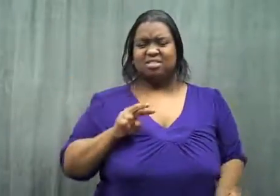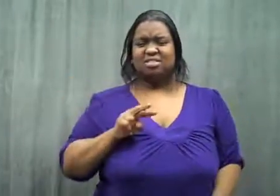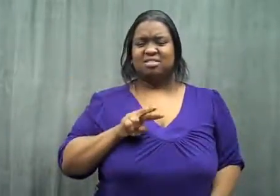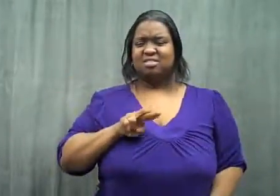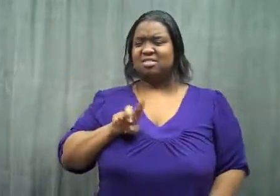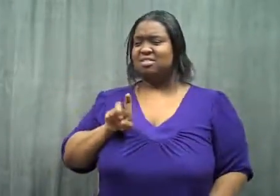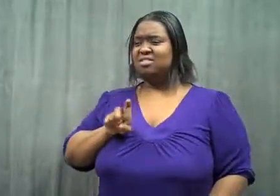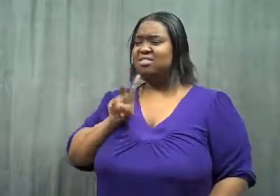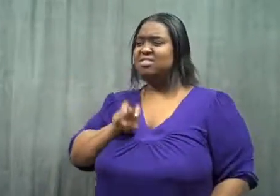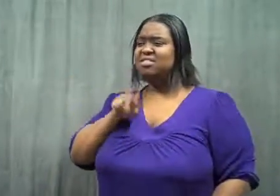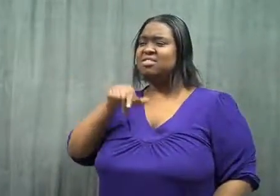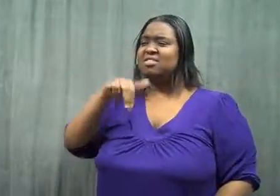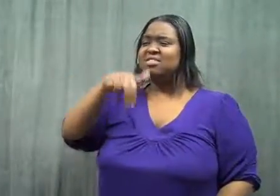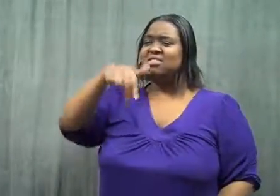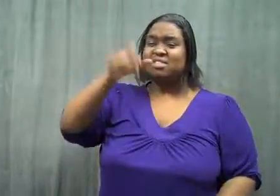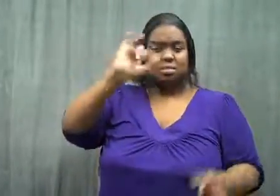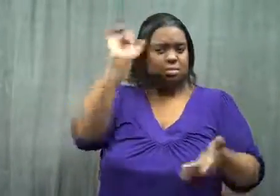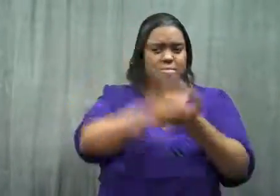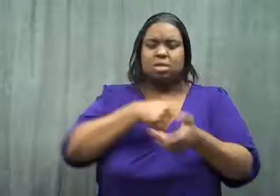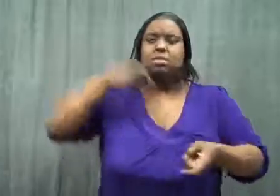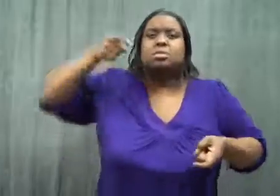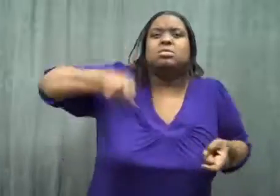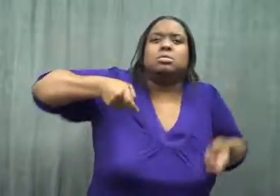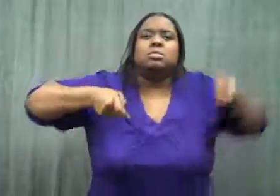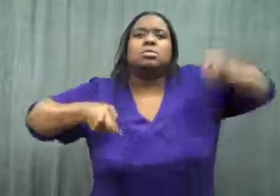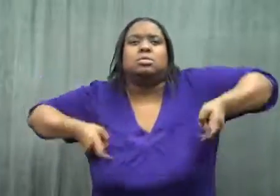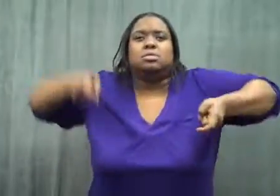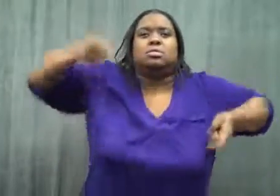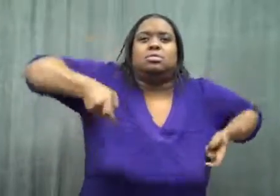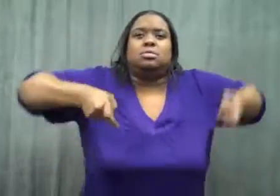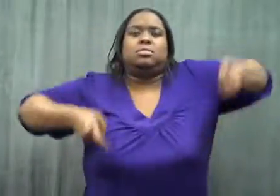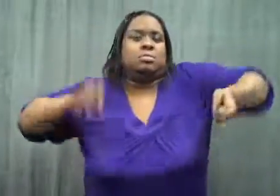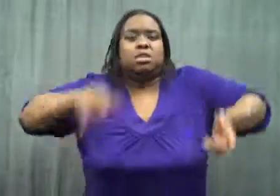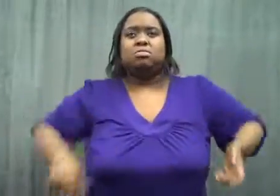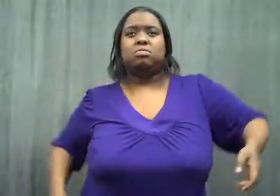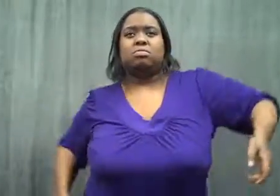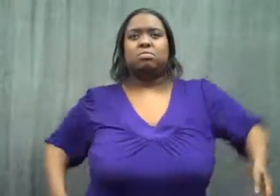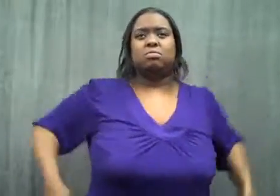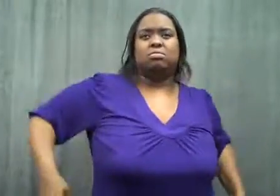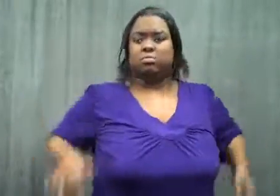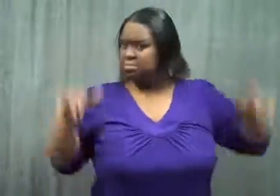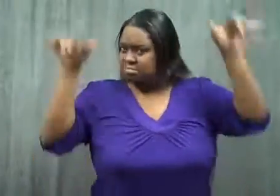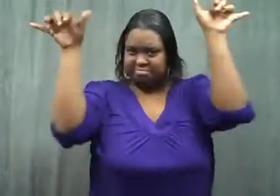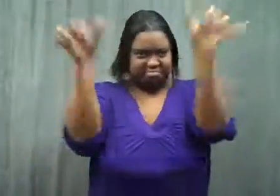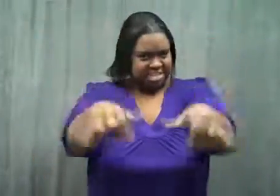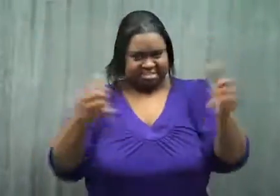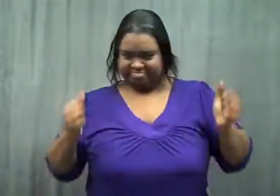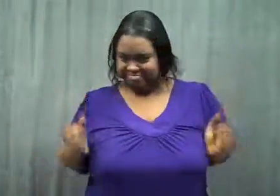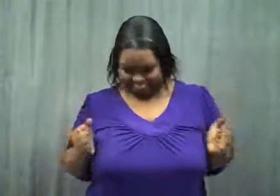I went back up, and thunked back down the same way.